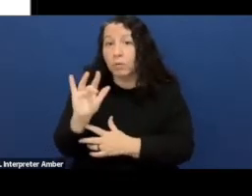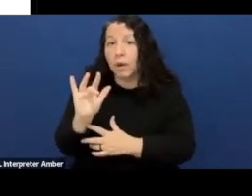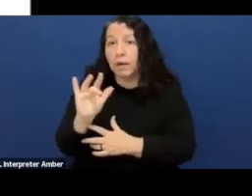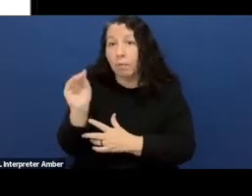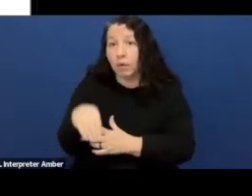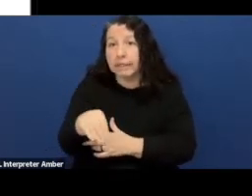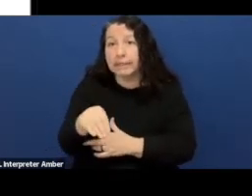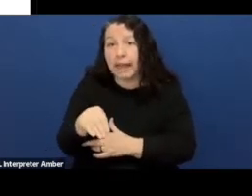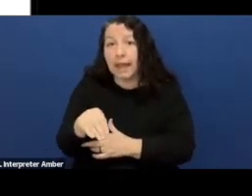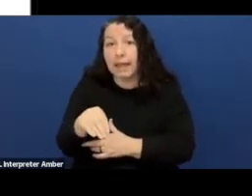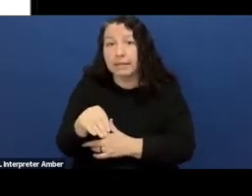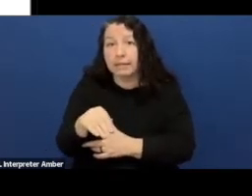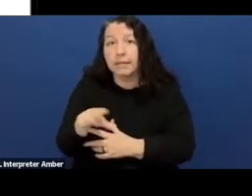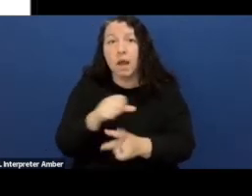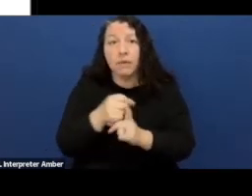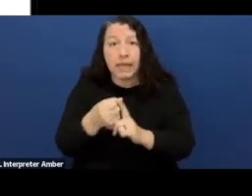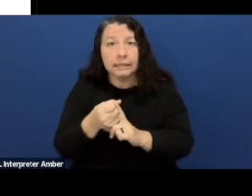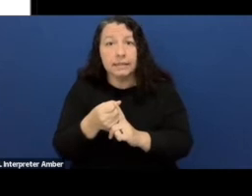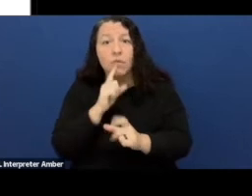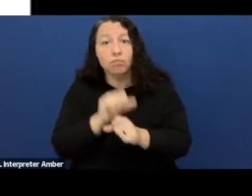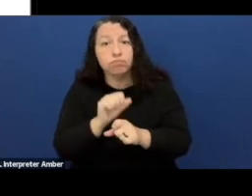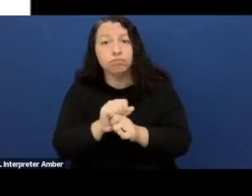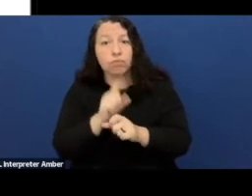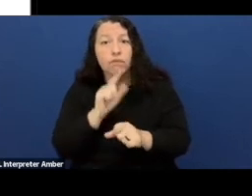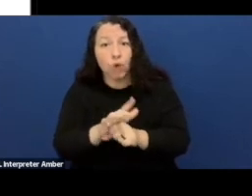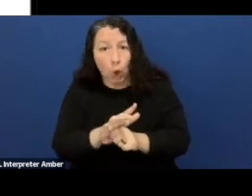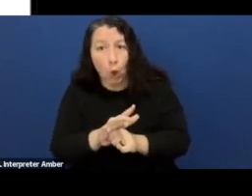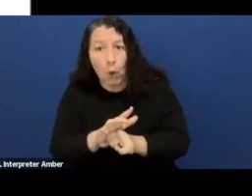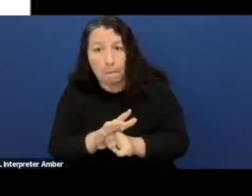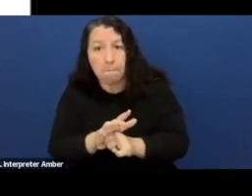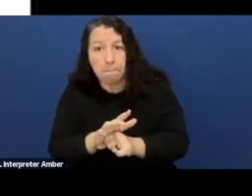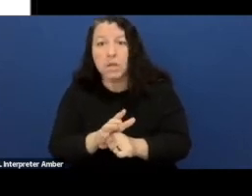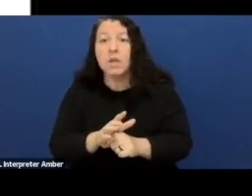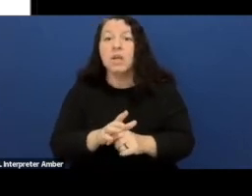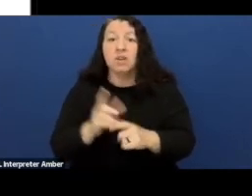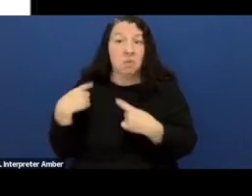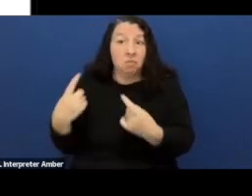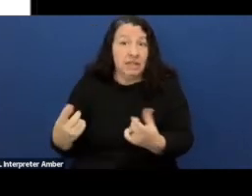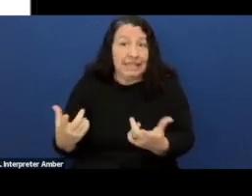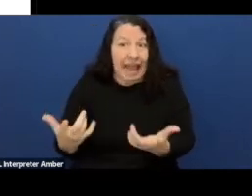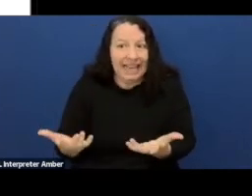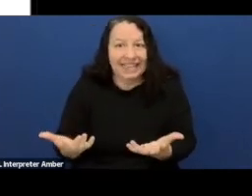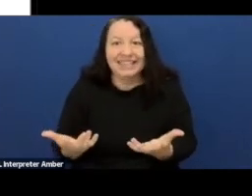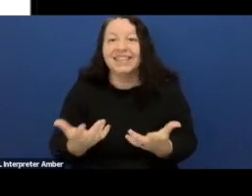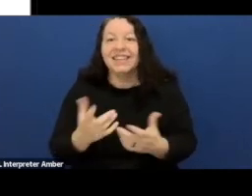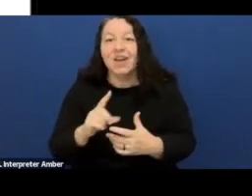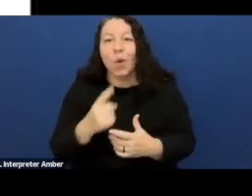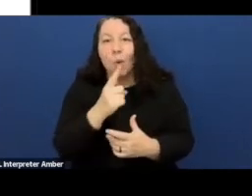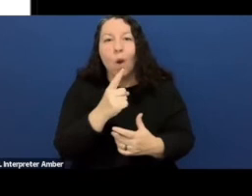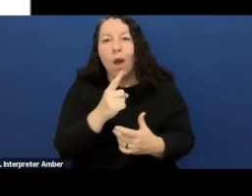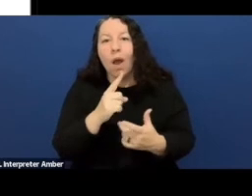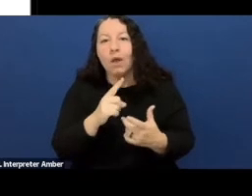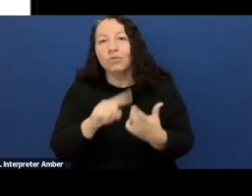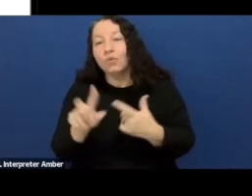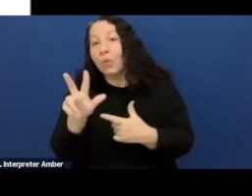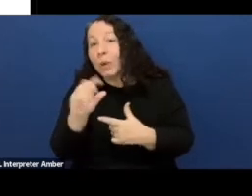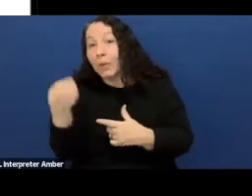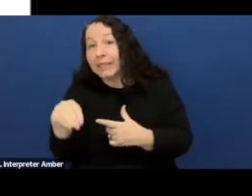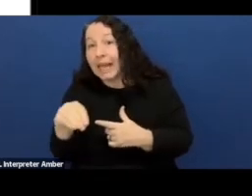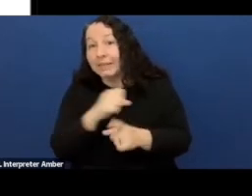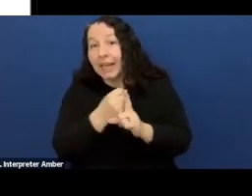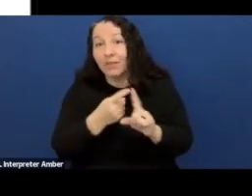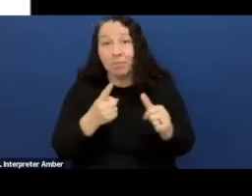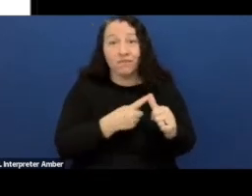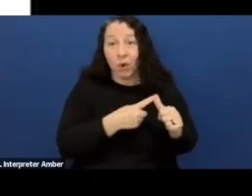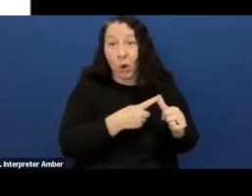and also for research, we see that only 25% of cases are confirmed to this day, and only